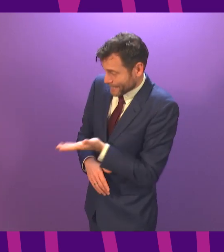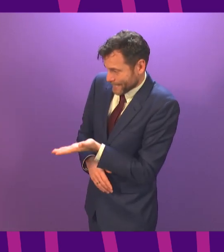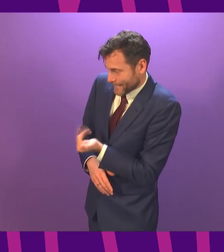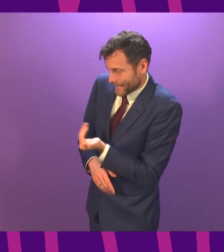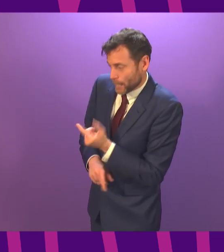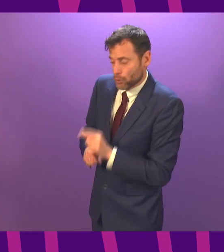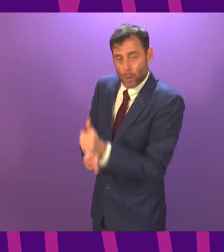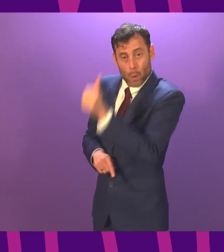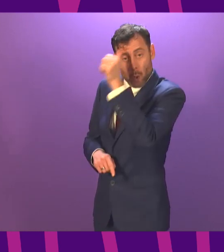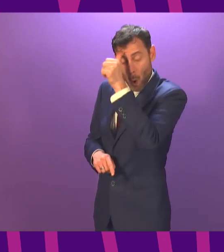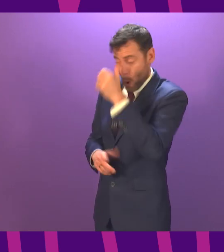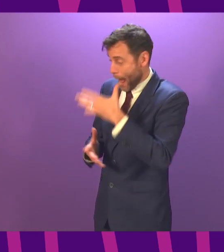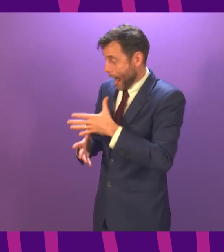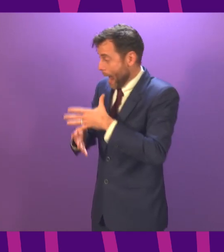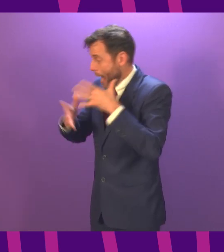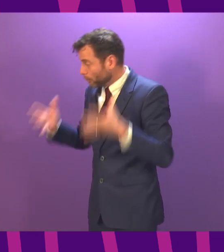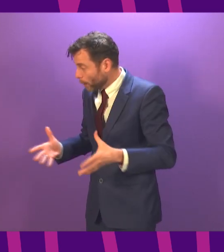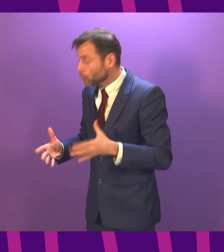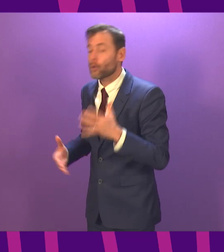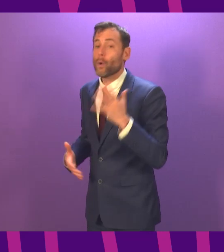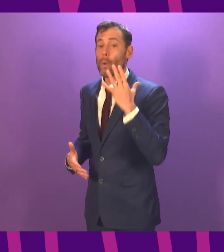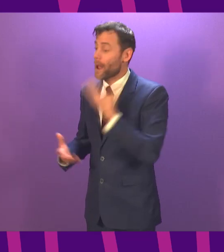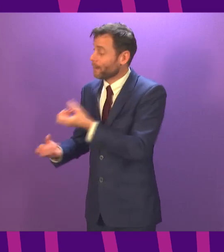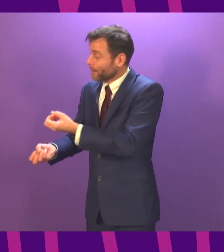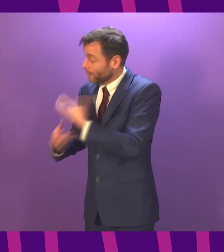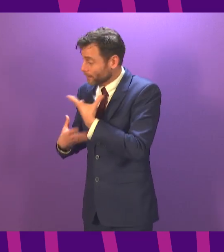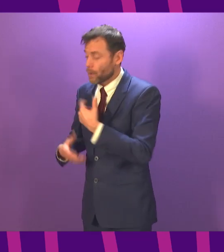However, vaccine supplies permitting, our intention is to follow the Joint Committee